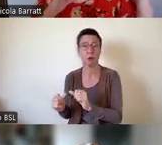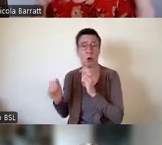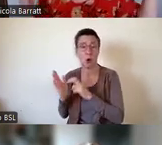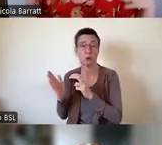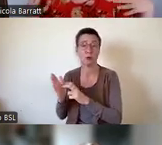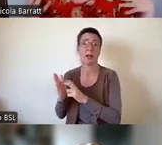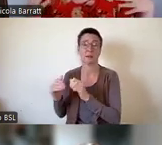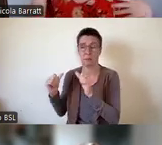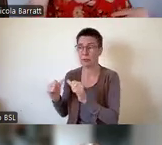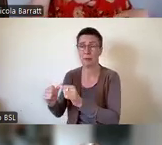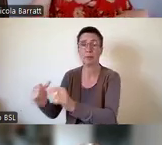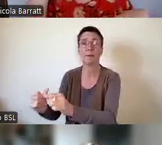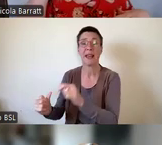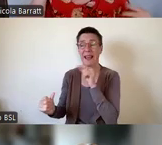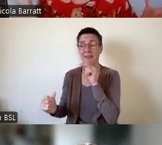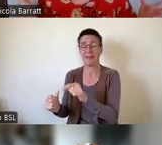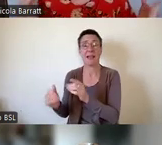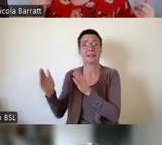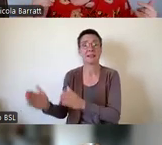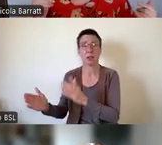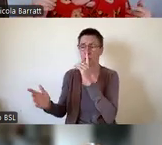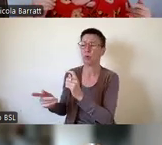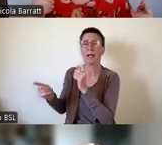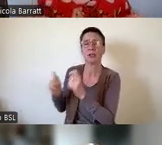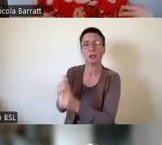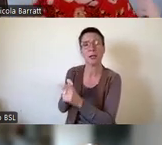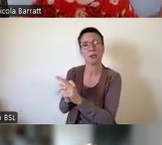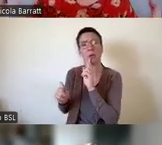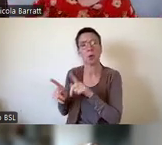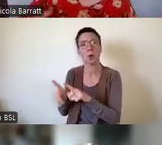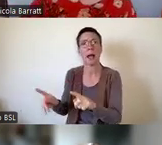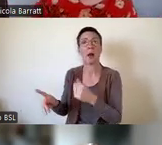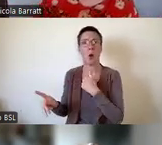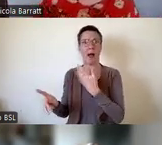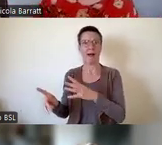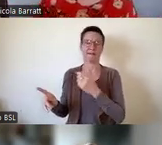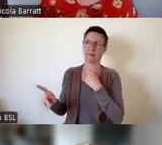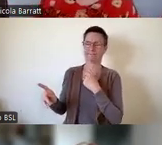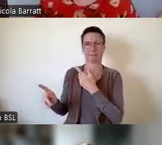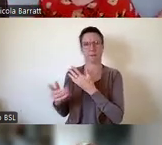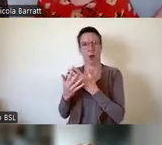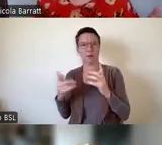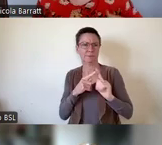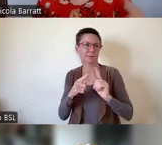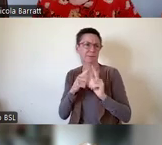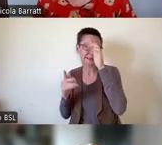because within the About section, you can shape that to be more like, "I have a variety of experience from across the arts because I've worked